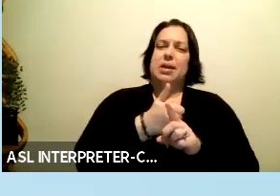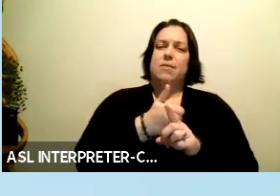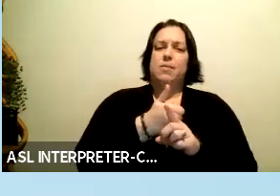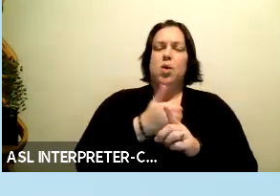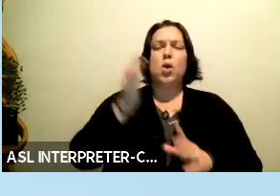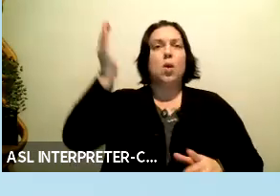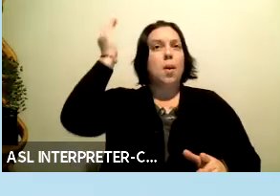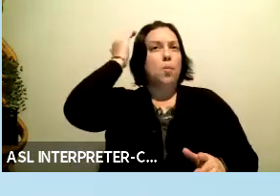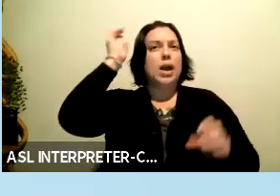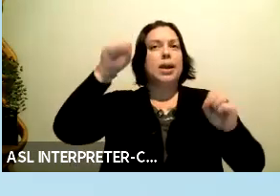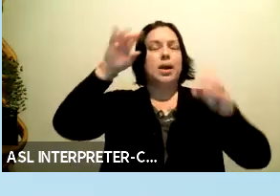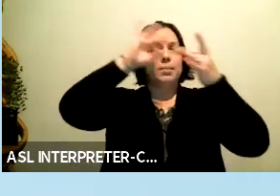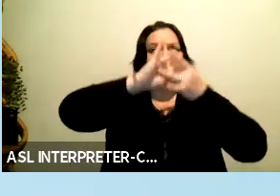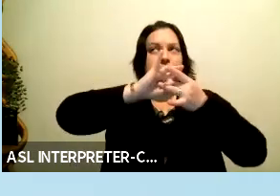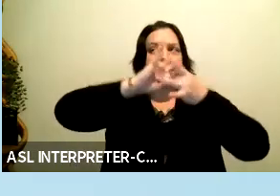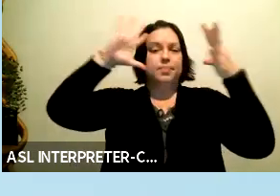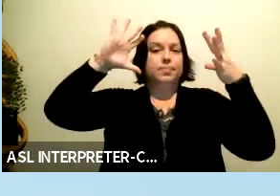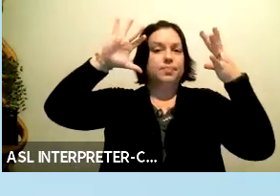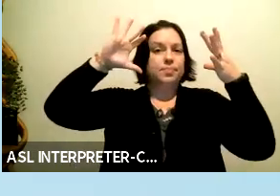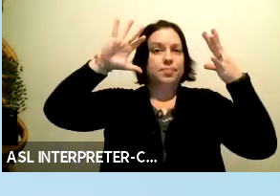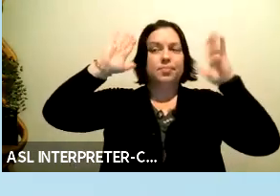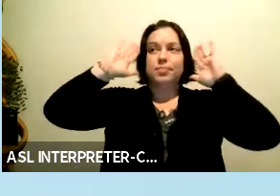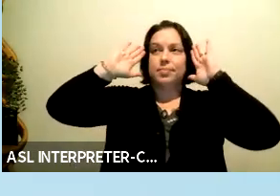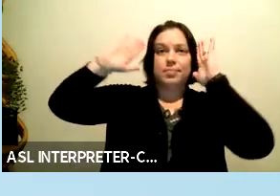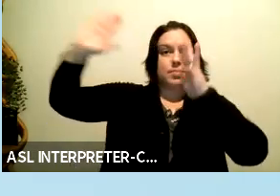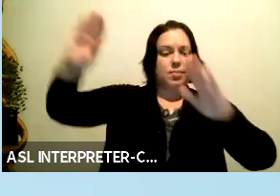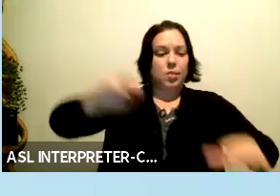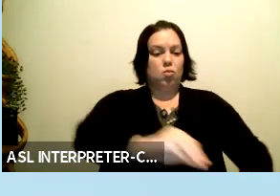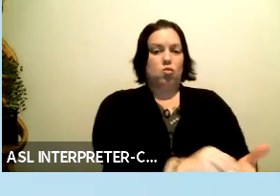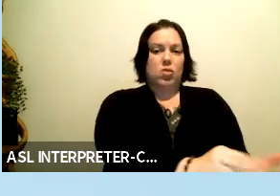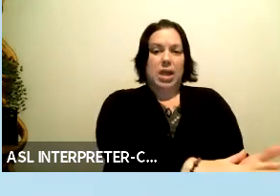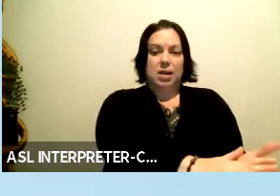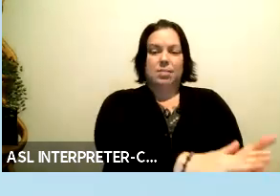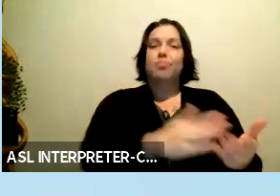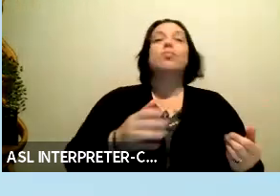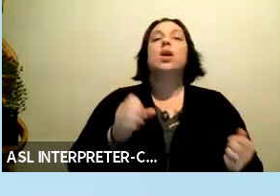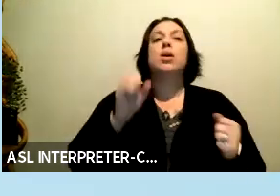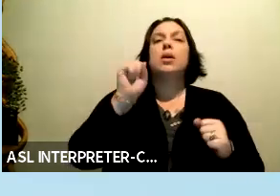these things go, let them sit without worrying, and you can make space to hold new ideas and